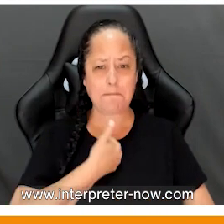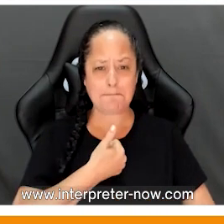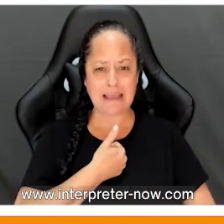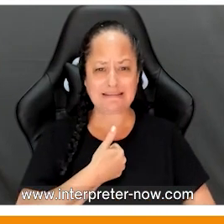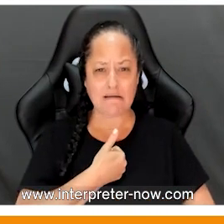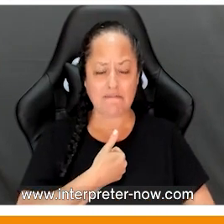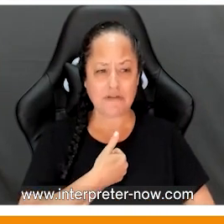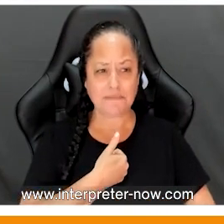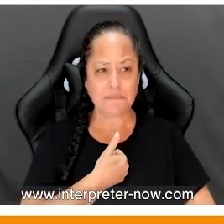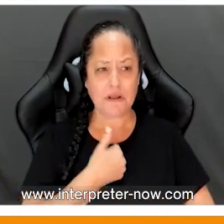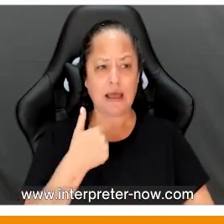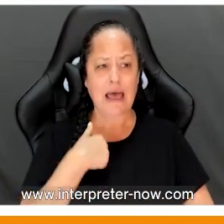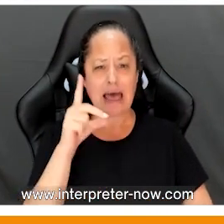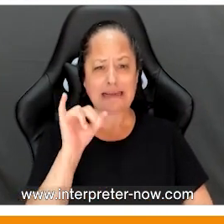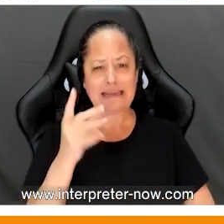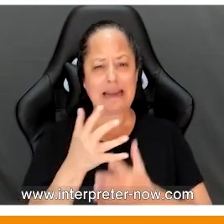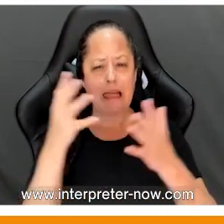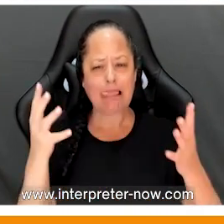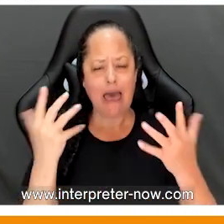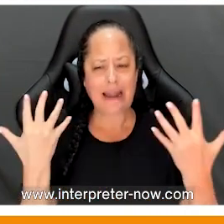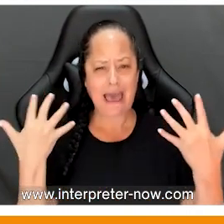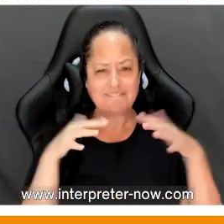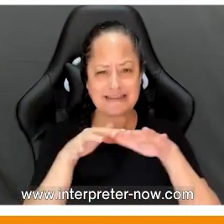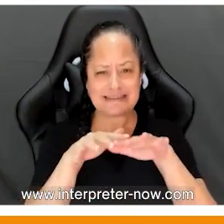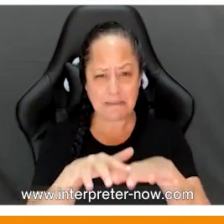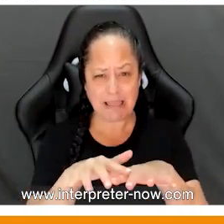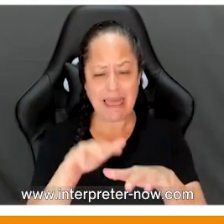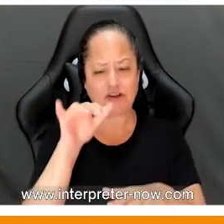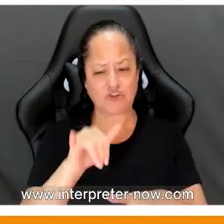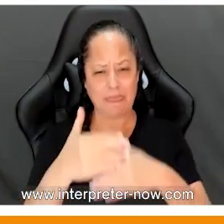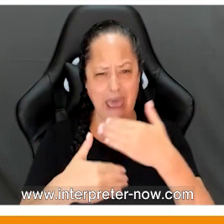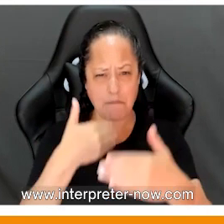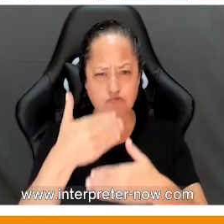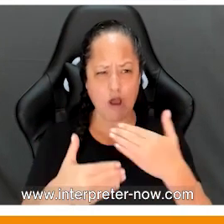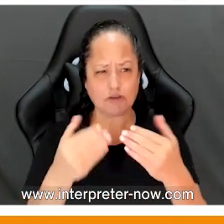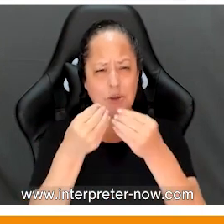So I did a lot of assimilation, and in that assimilation process, I started losing myself